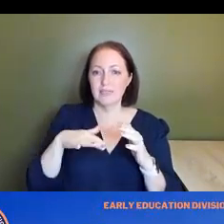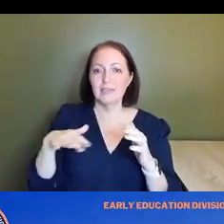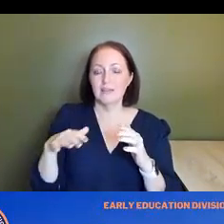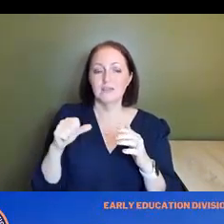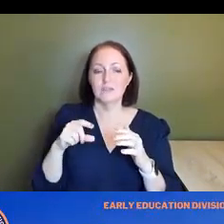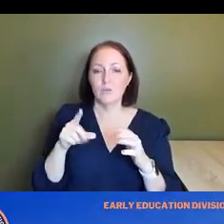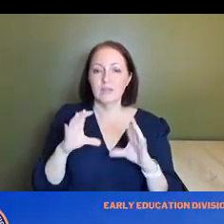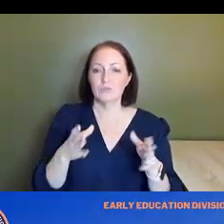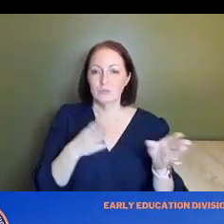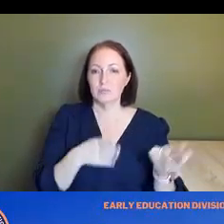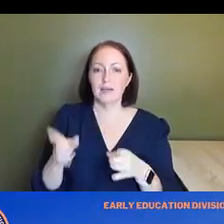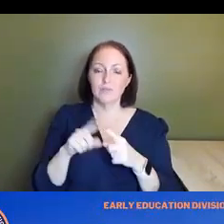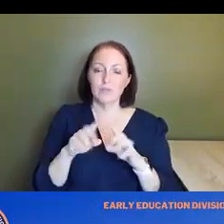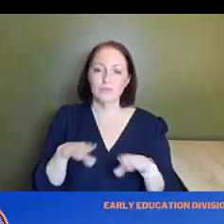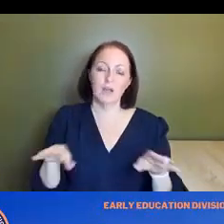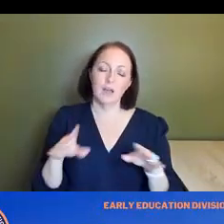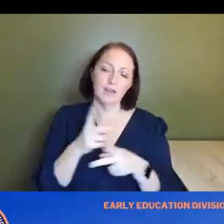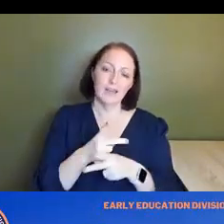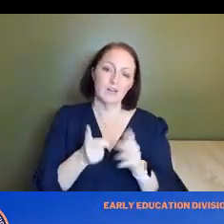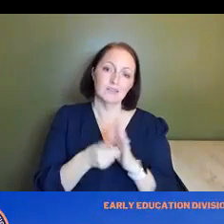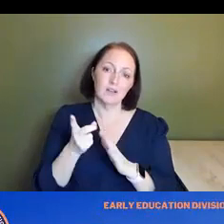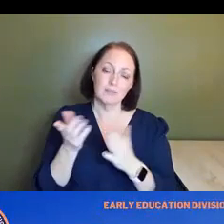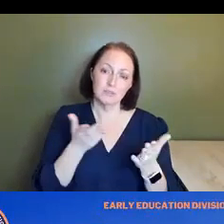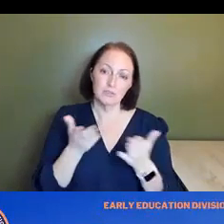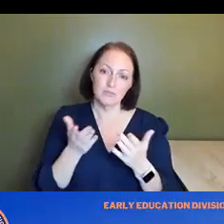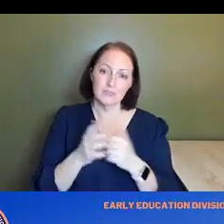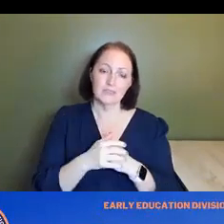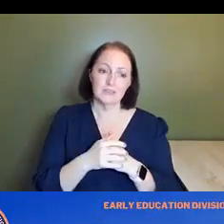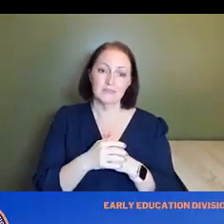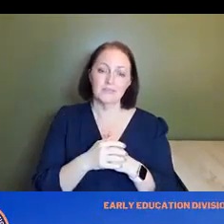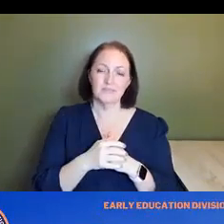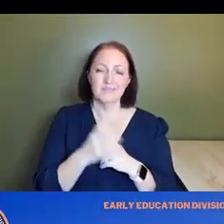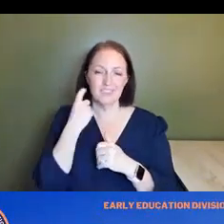groups plan for child care and development services as Nadirah mentioned based on the